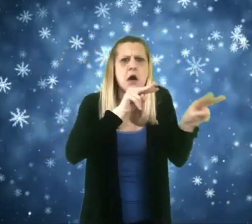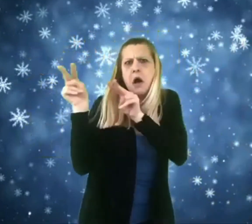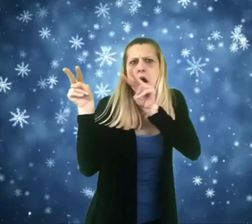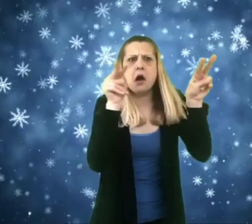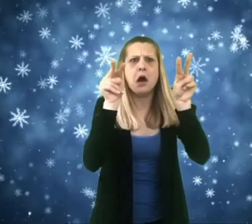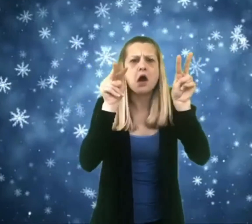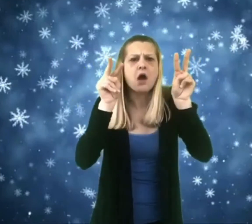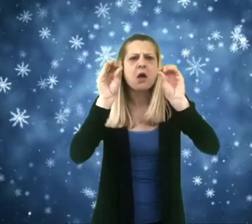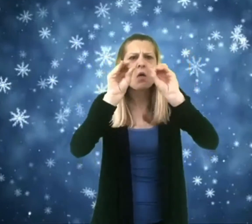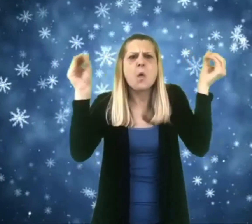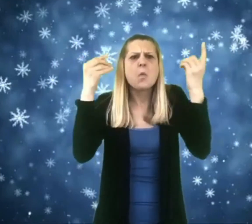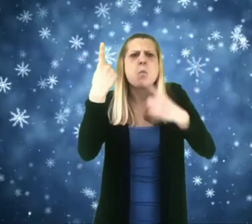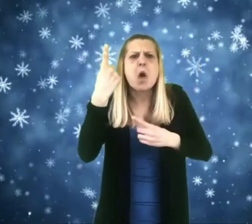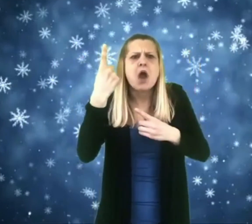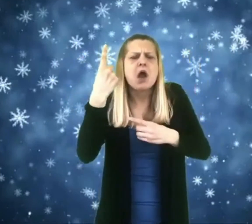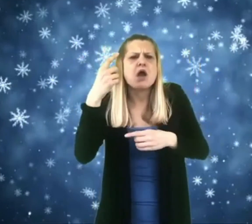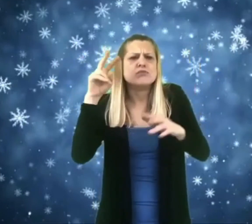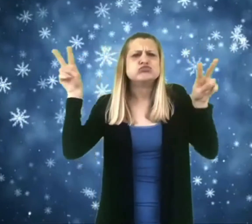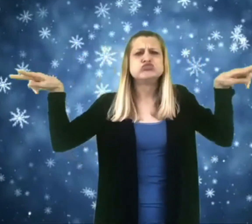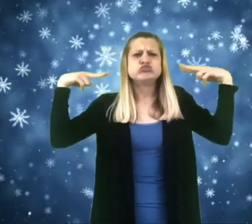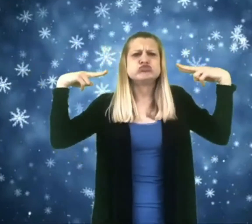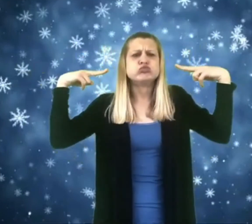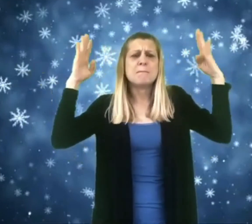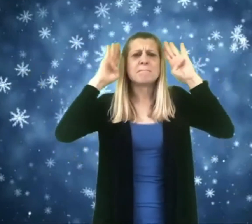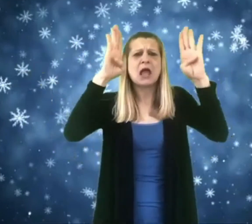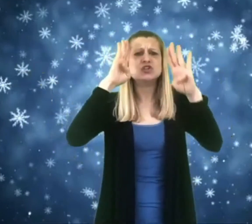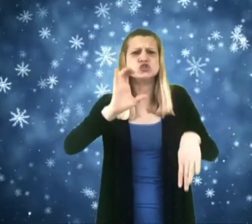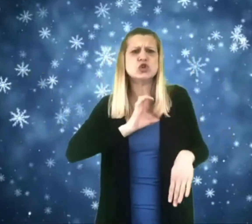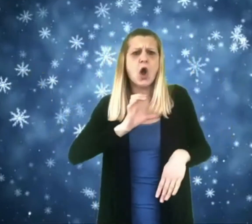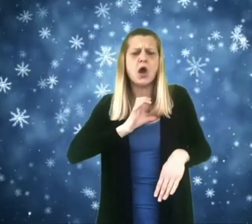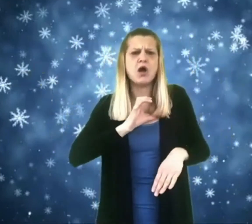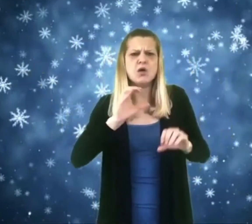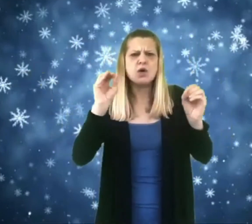None of them was searching for any money; none of them was taking the slightest notice of Charlie crouching in the gutter.